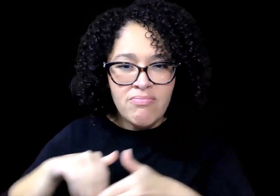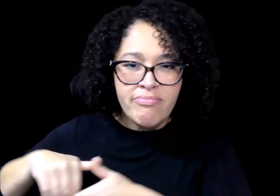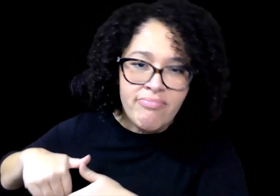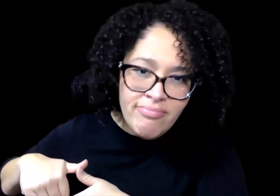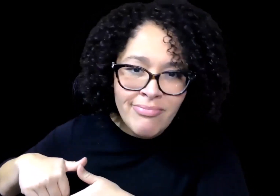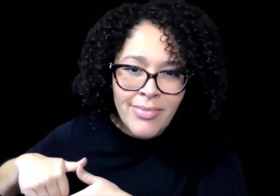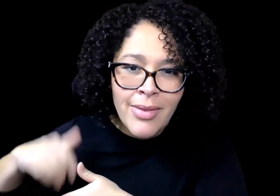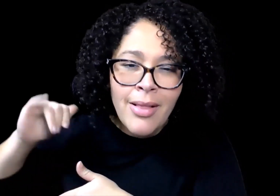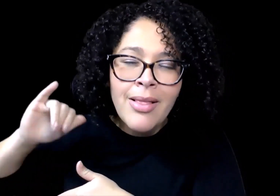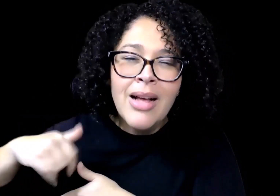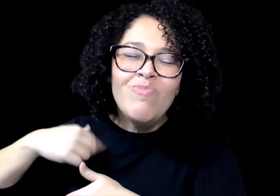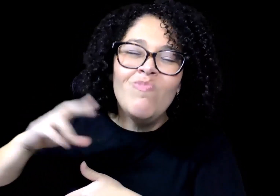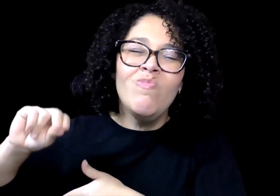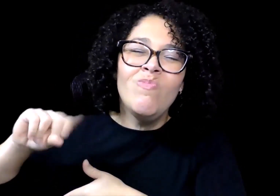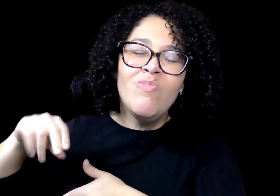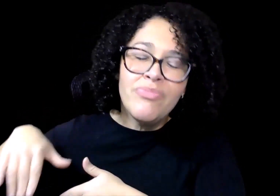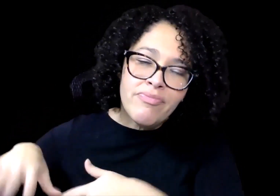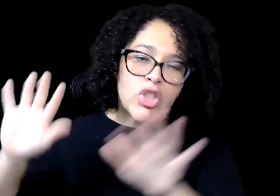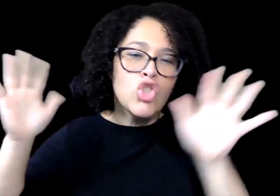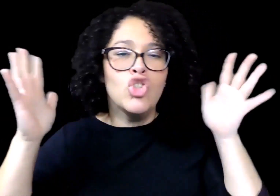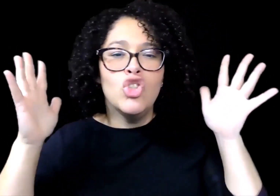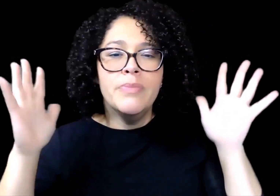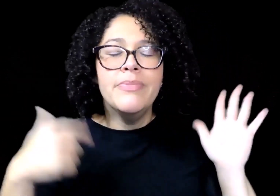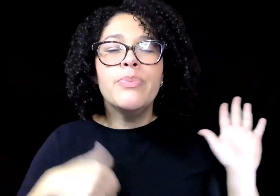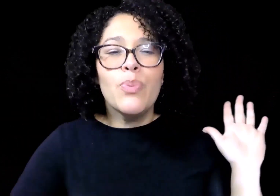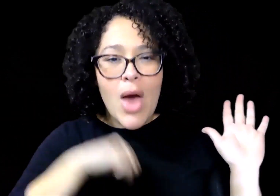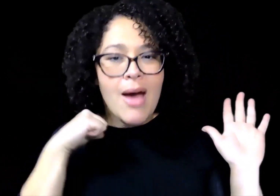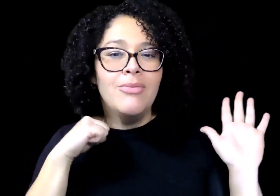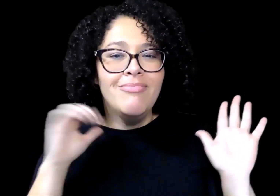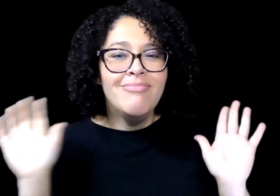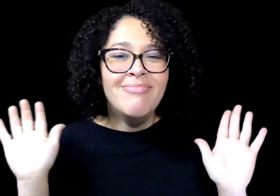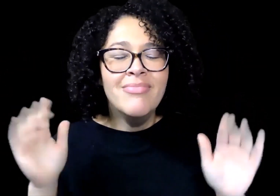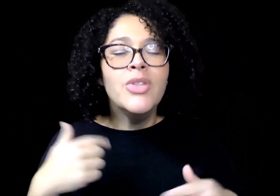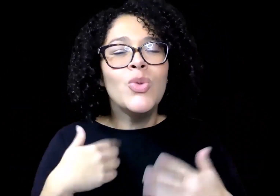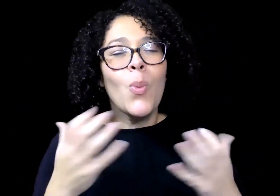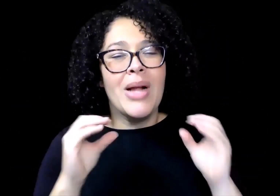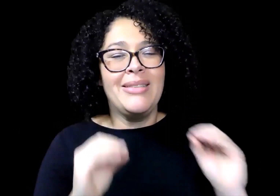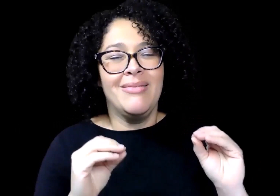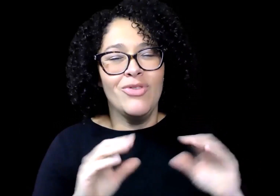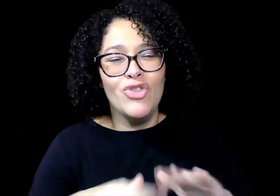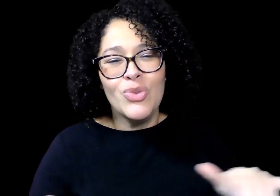always been a little bit ashamed of my family and now I realized there's no need to be ashamed of